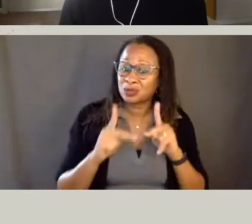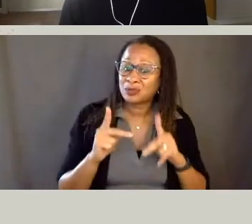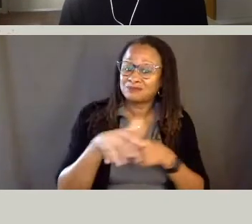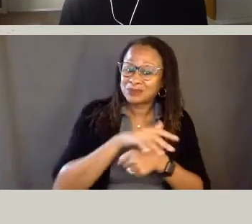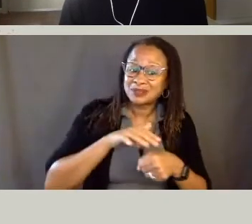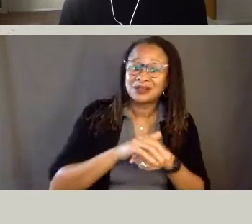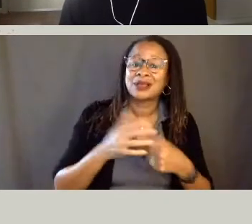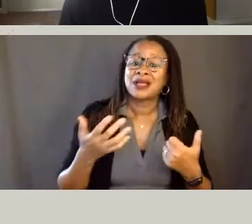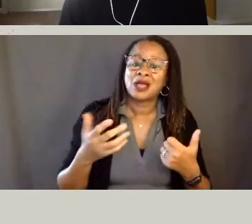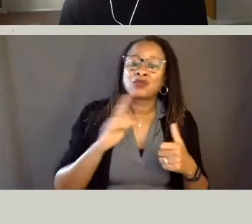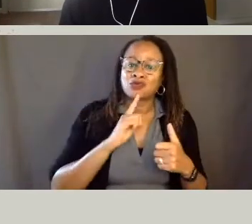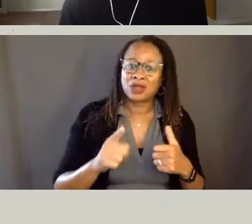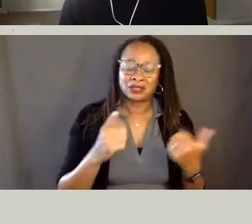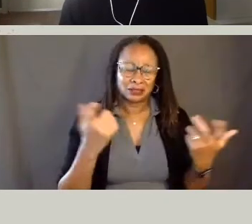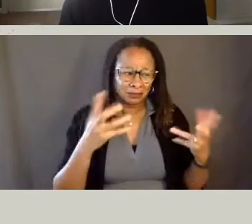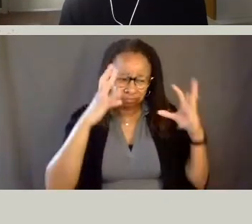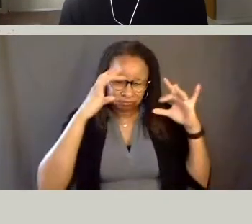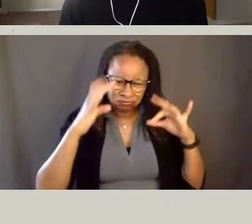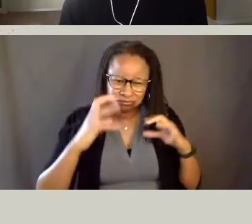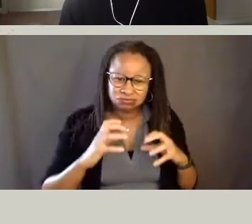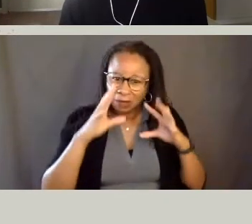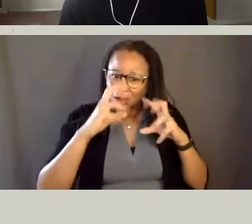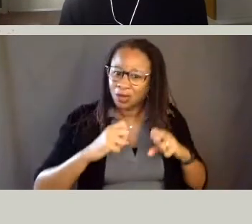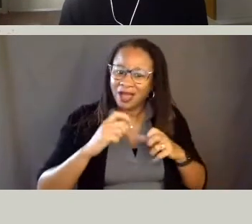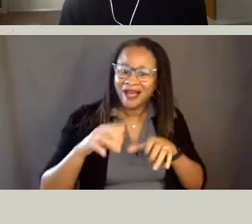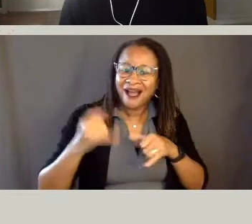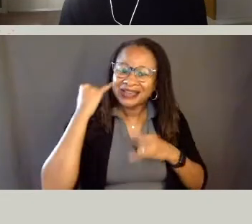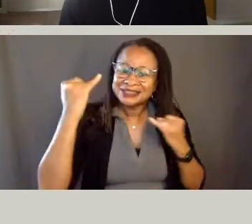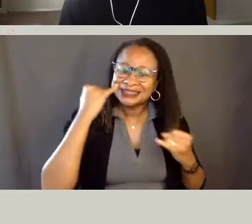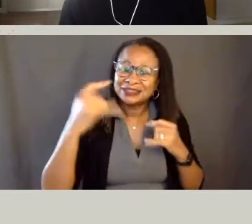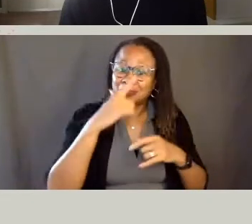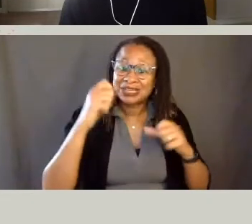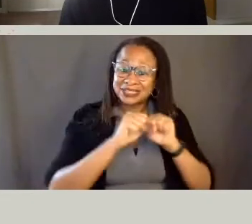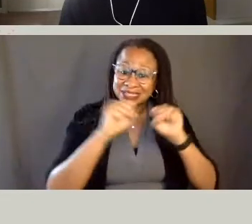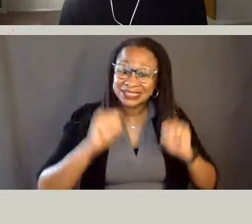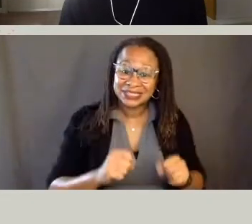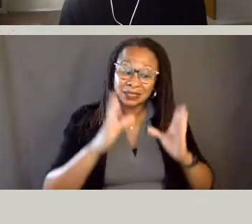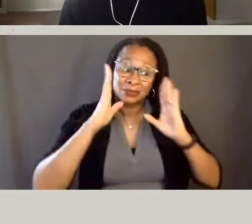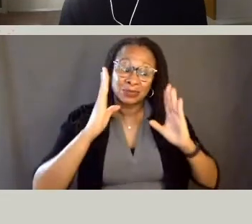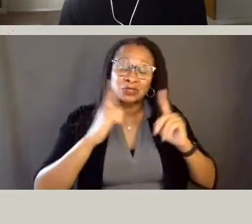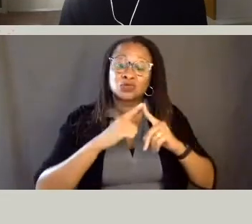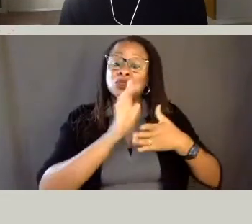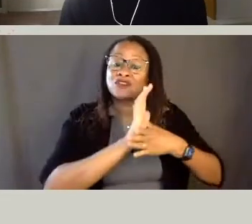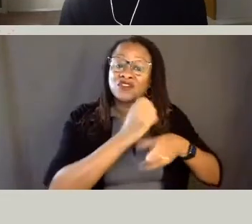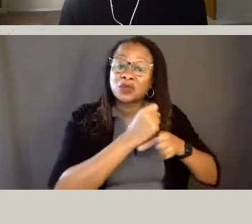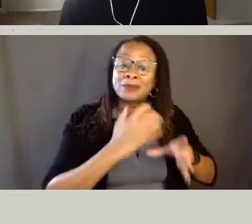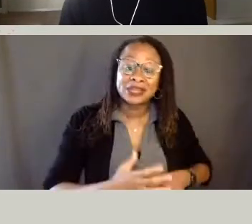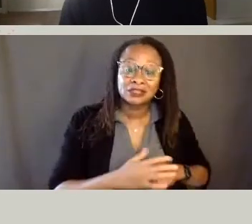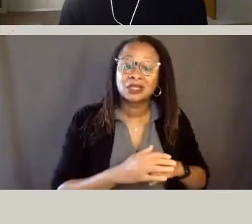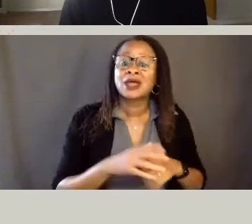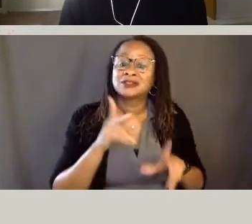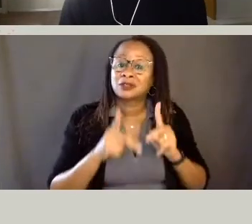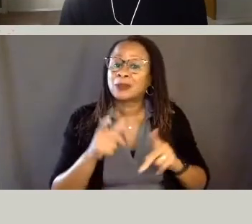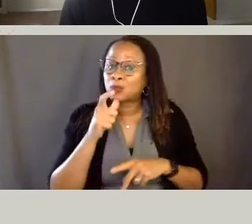start to catalyze ideas because we're, because the system is listening to the filmmakers, it's listening to the people who are actually doing the work